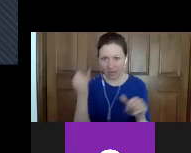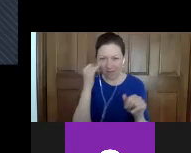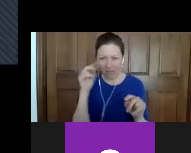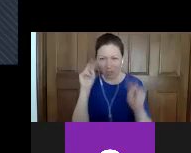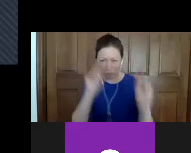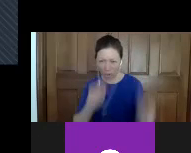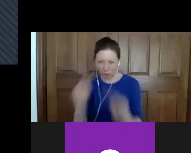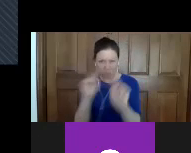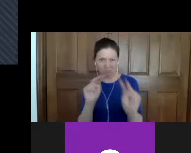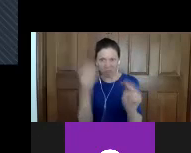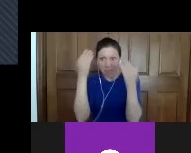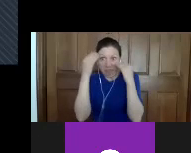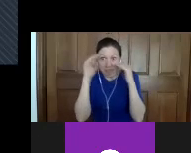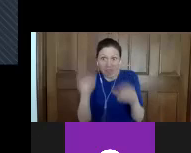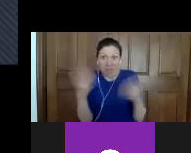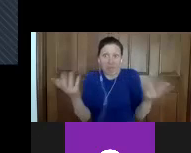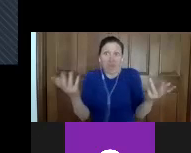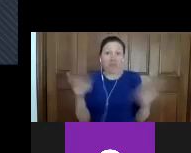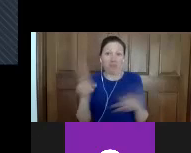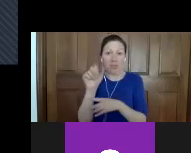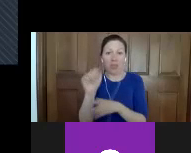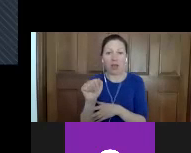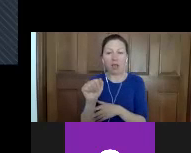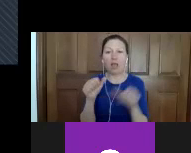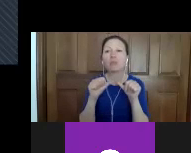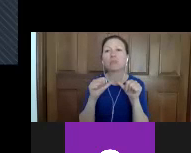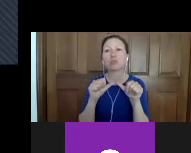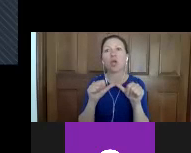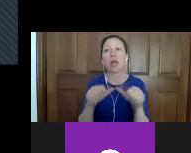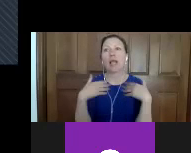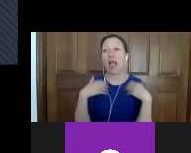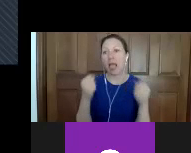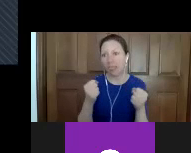So chronic health conditions that don't really manifest, such as diabetes, if you are in